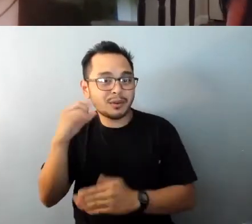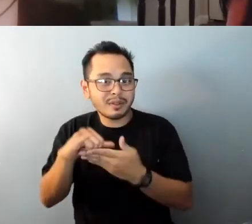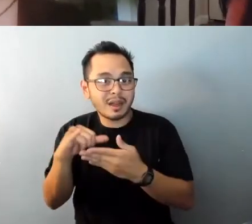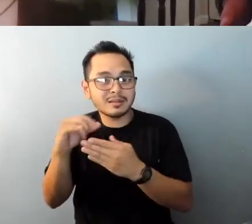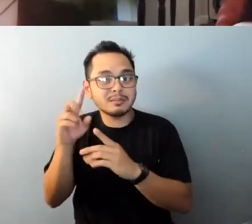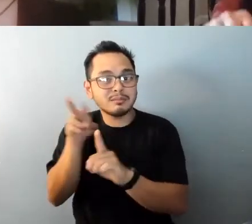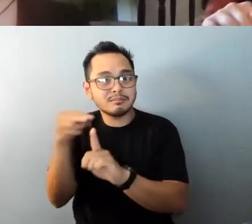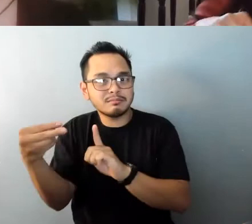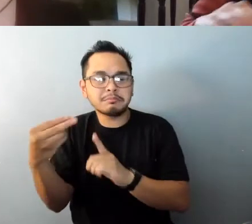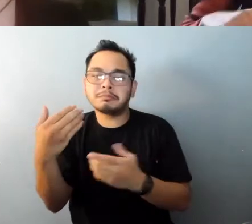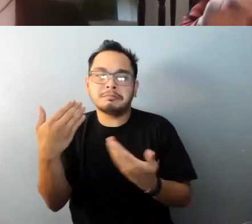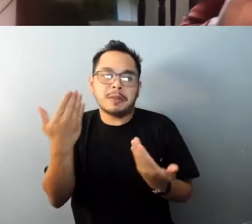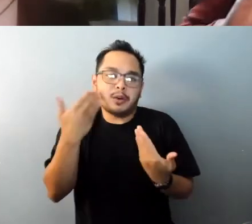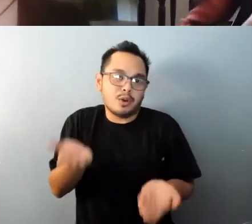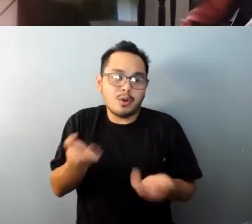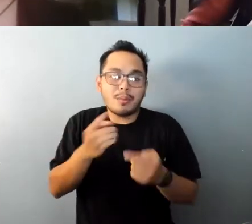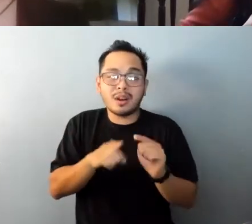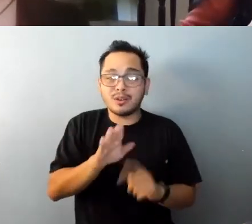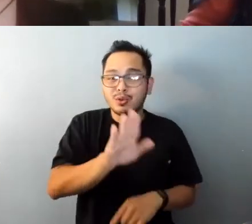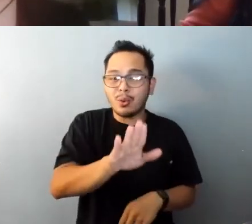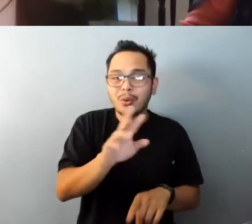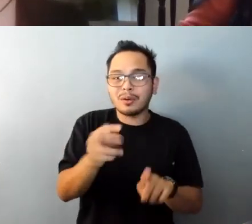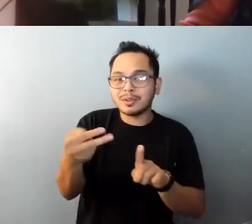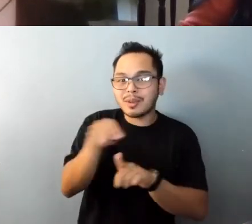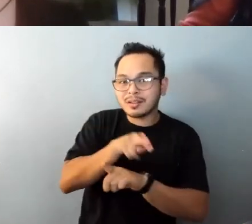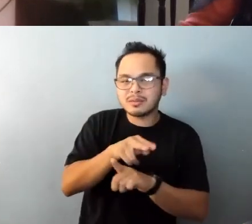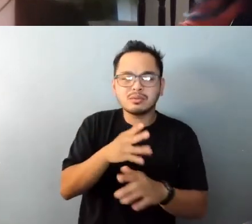I think the way you handled it was sensitive and the right touch.